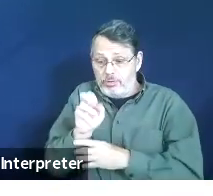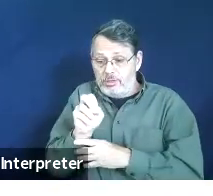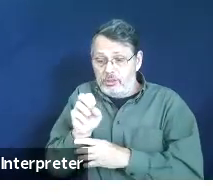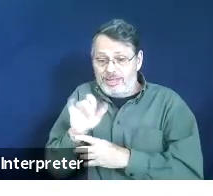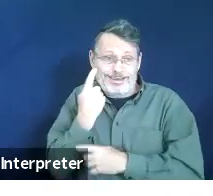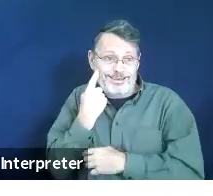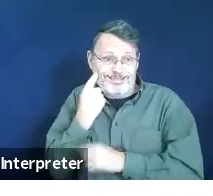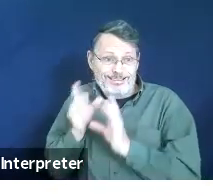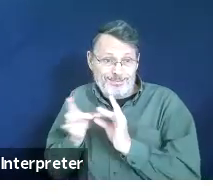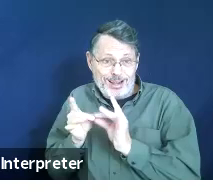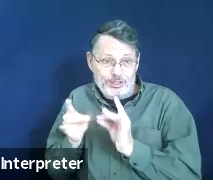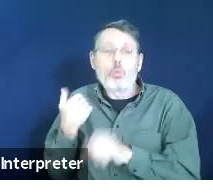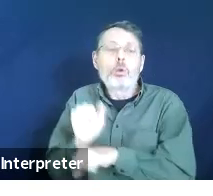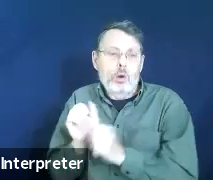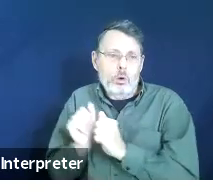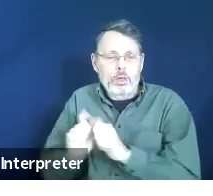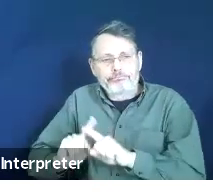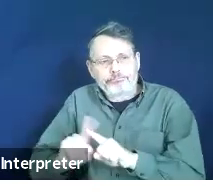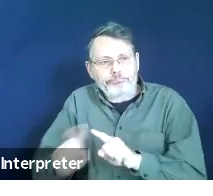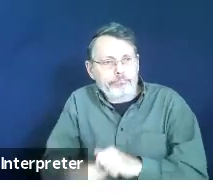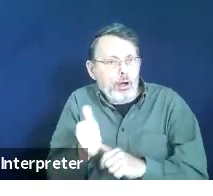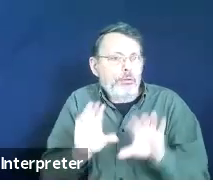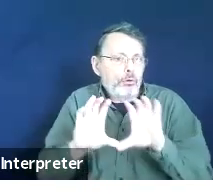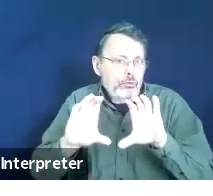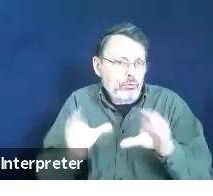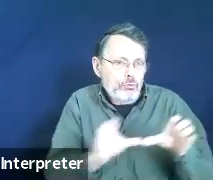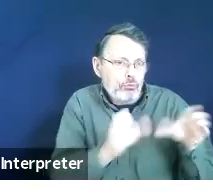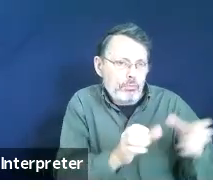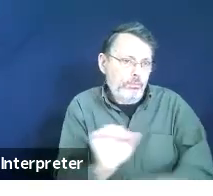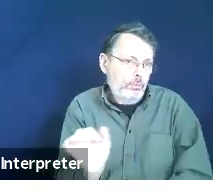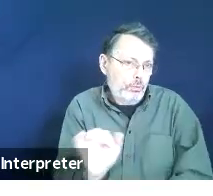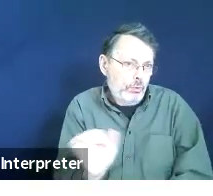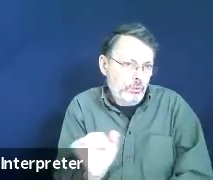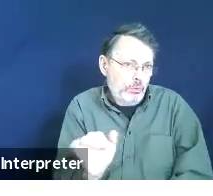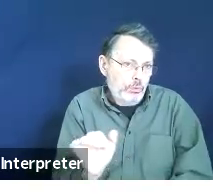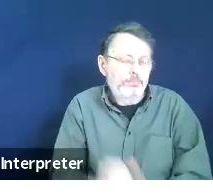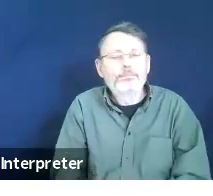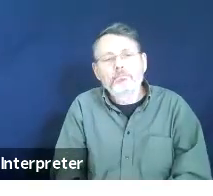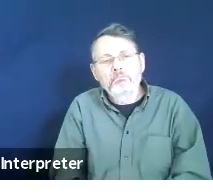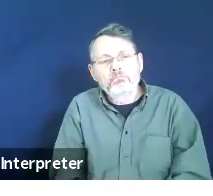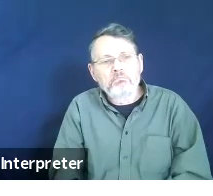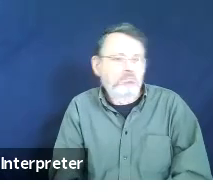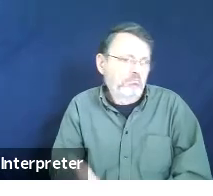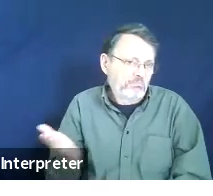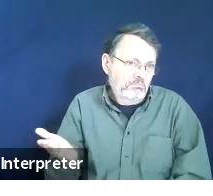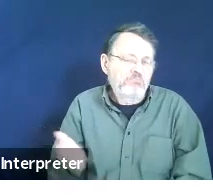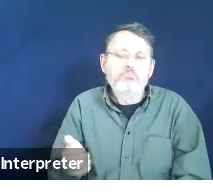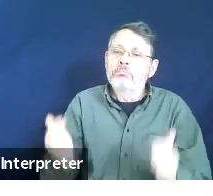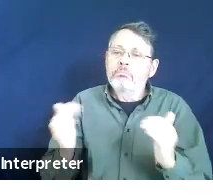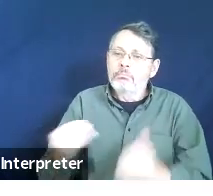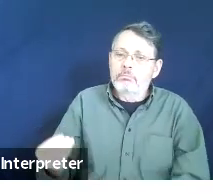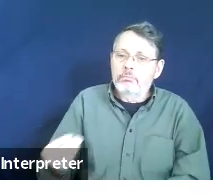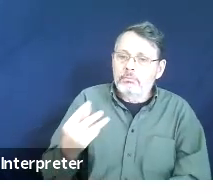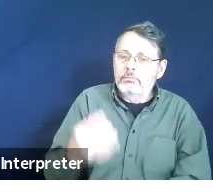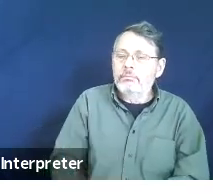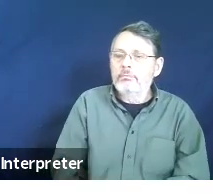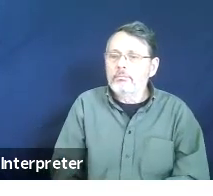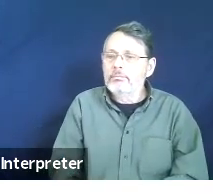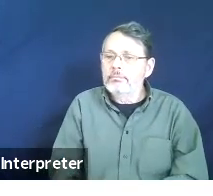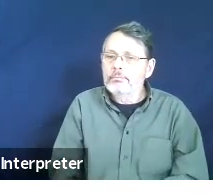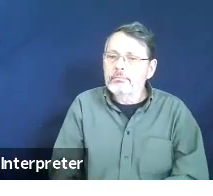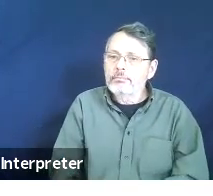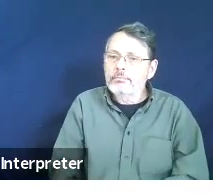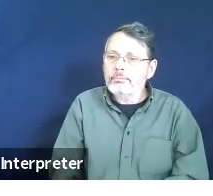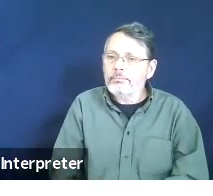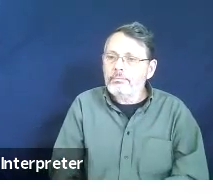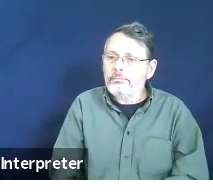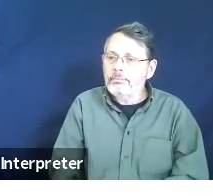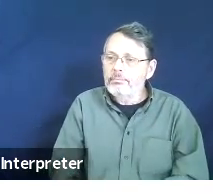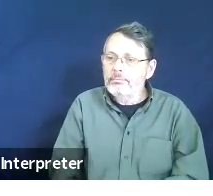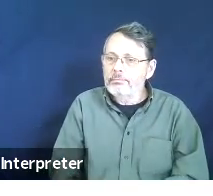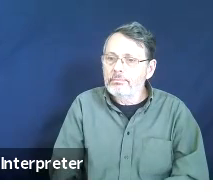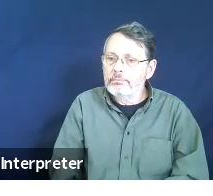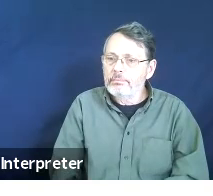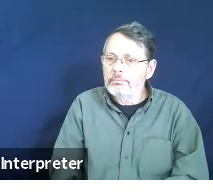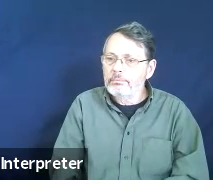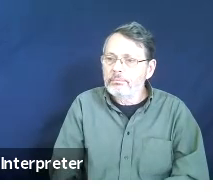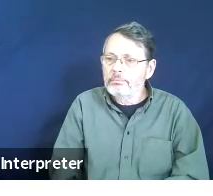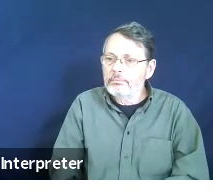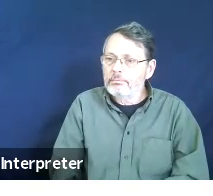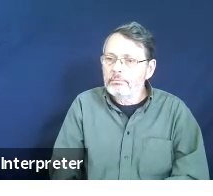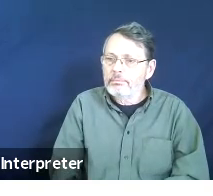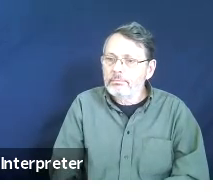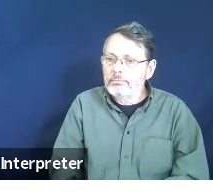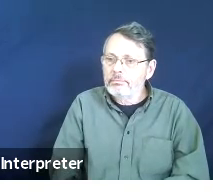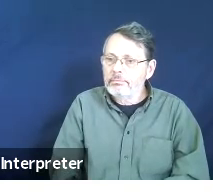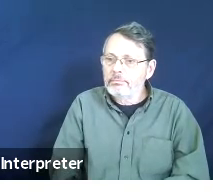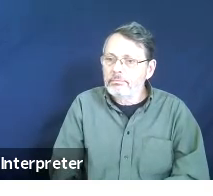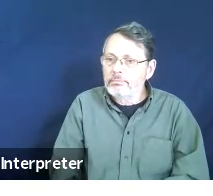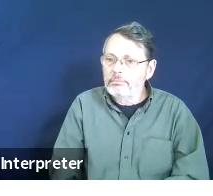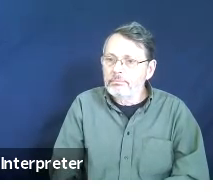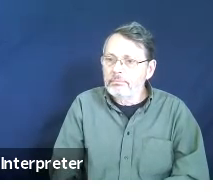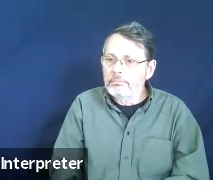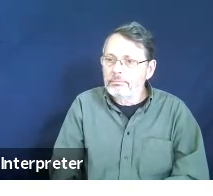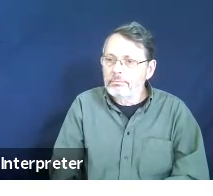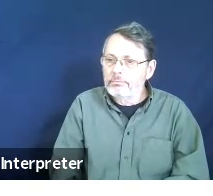we work with many other groups as well to work for that. Next slide, please.